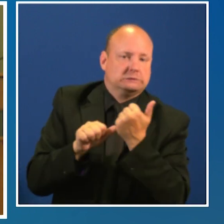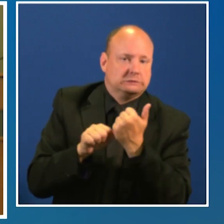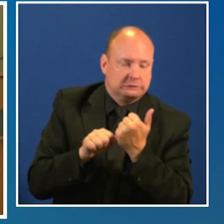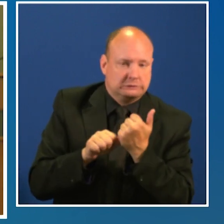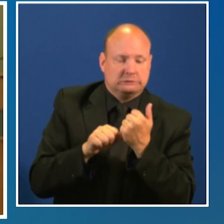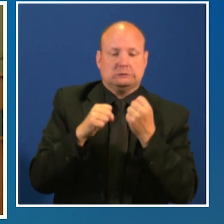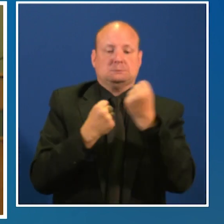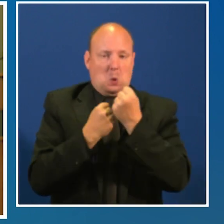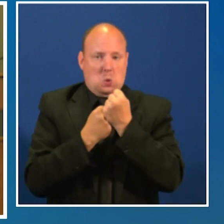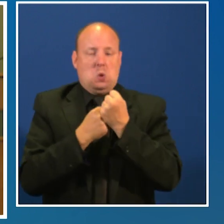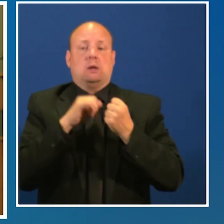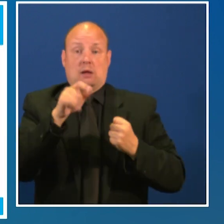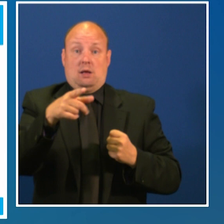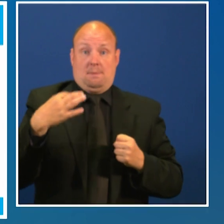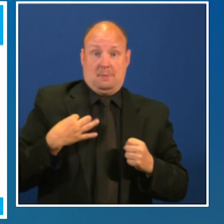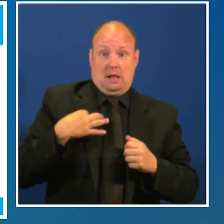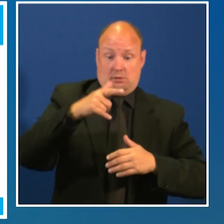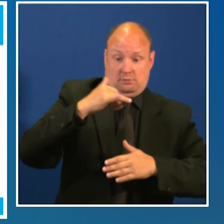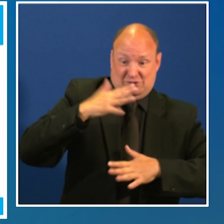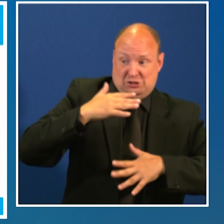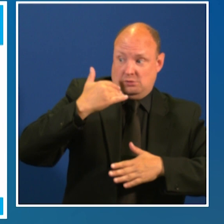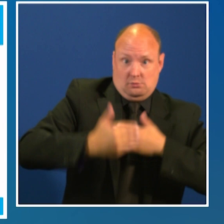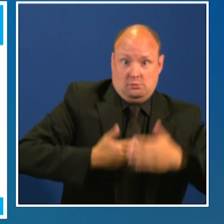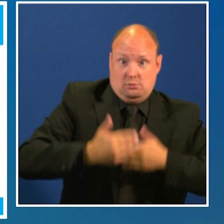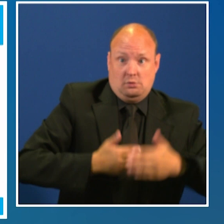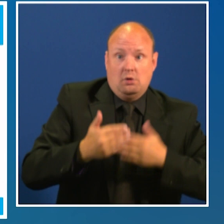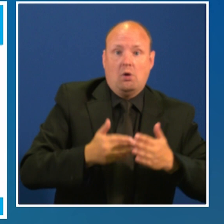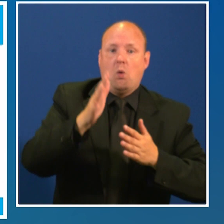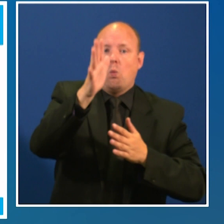processed. Or if Clark county becomes delayed in distributing